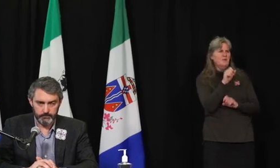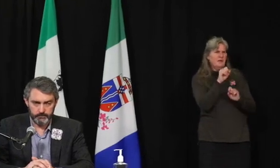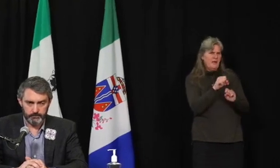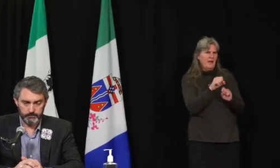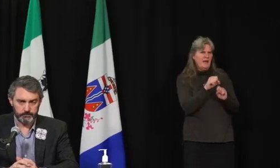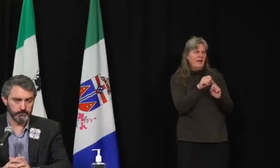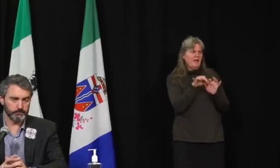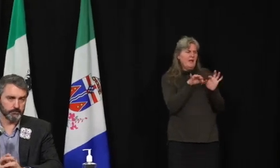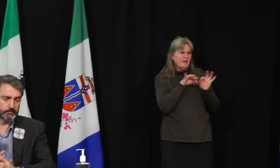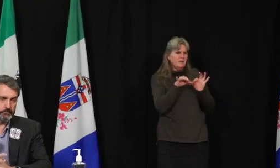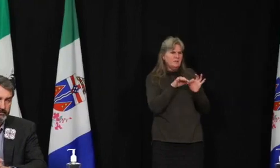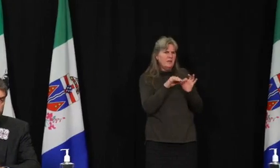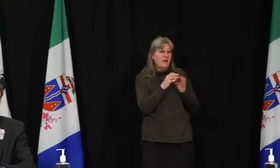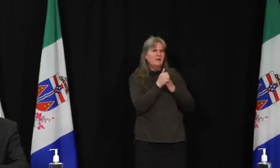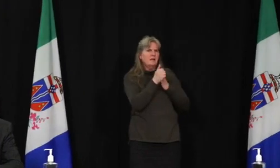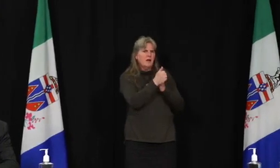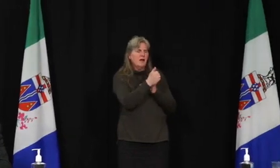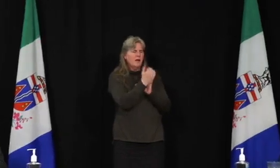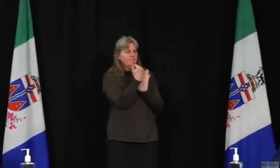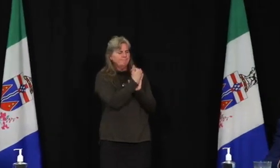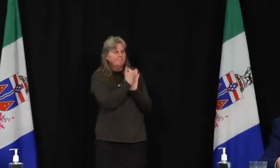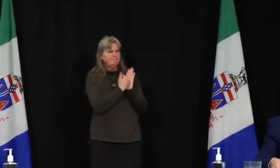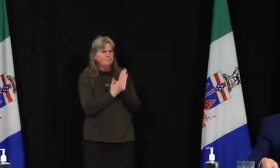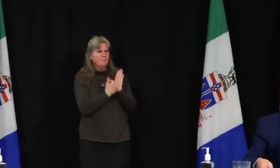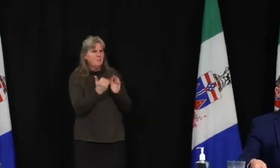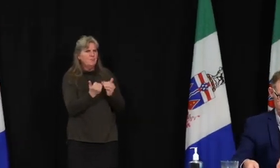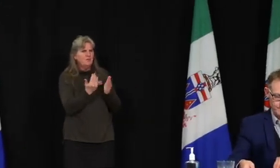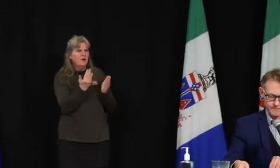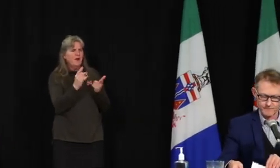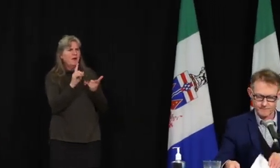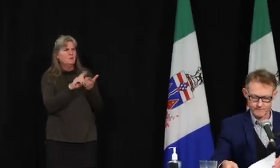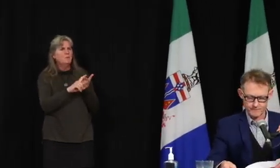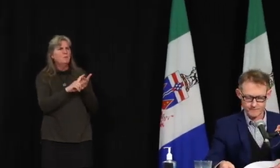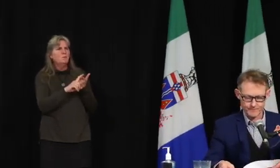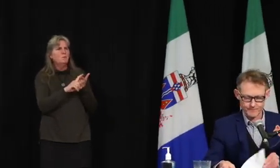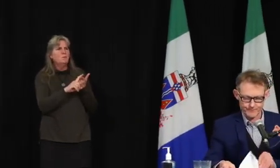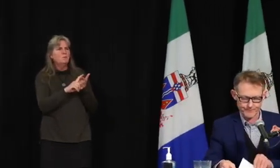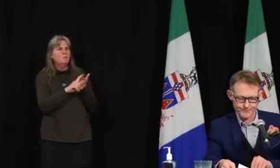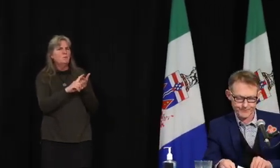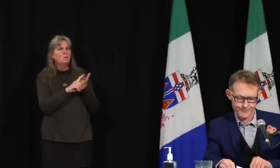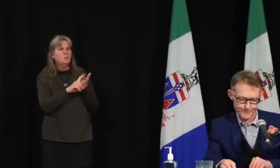provided for the parallel medicl services that are going to be